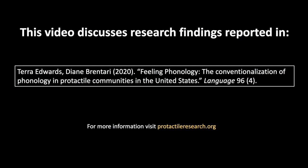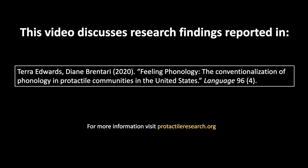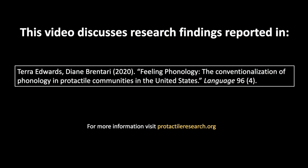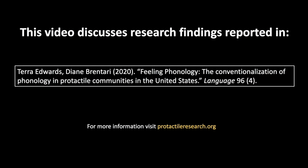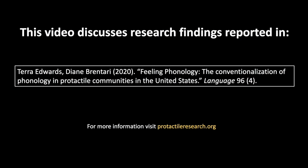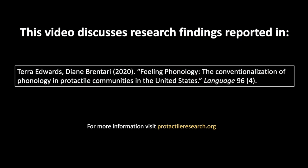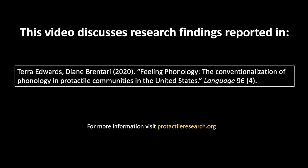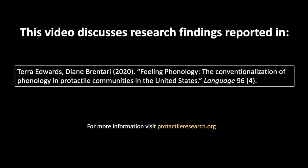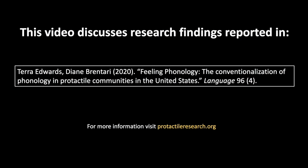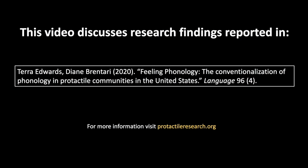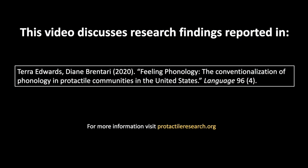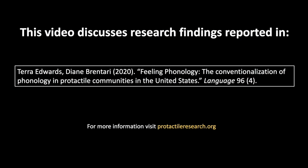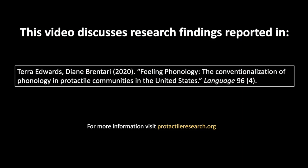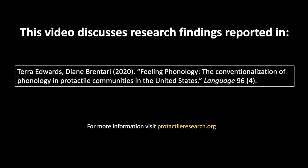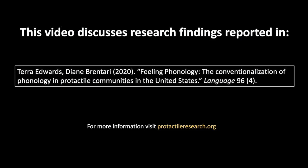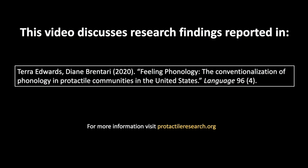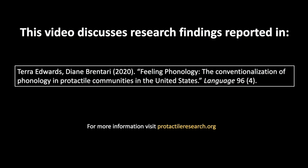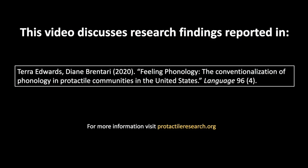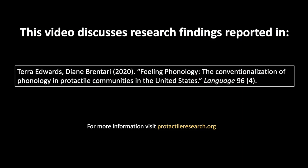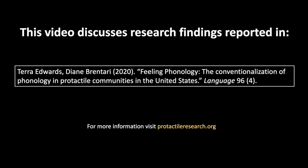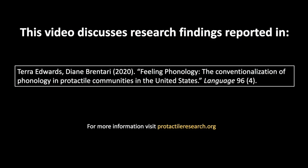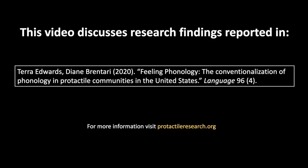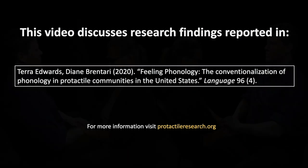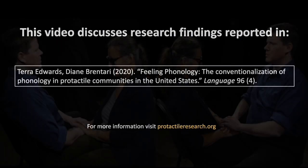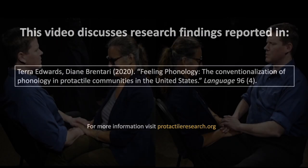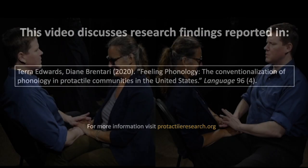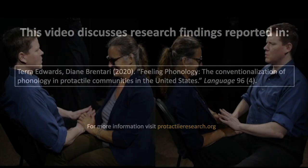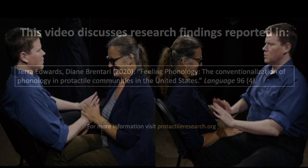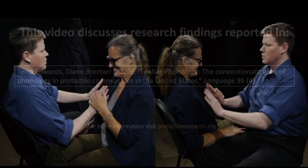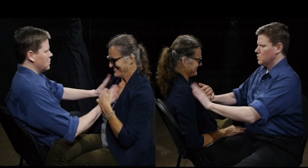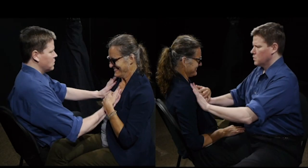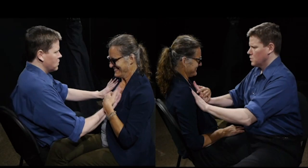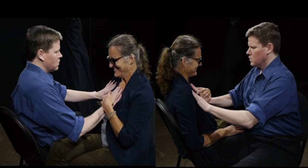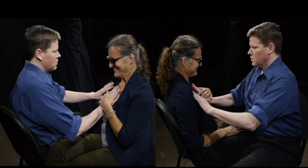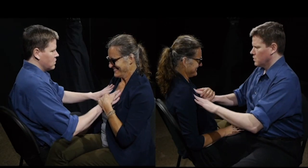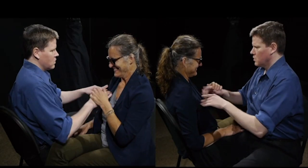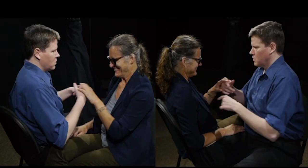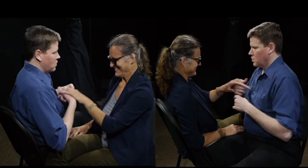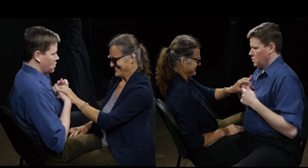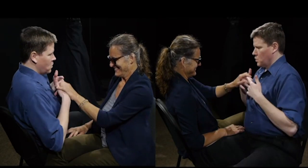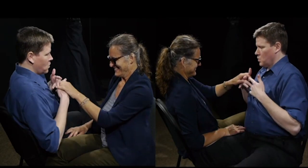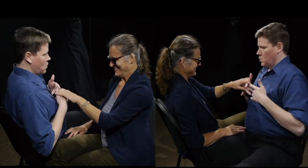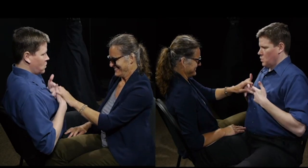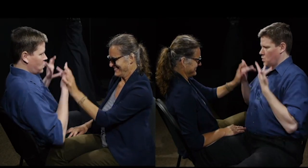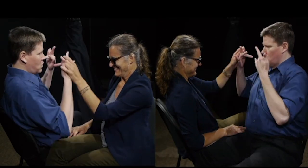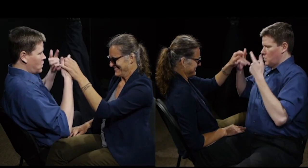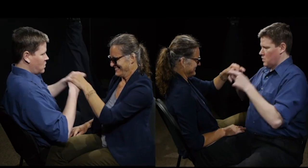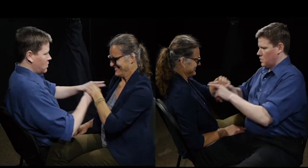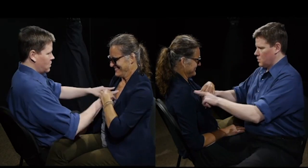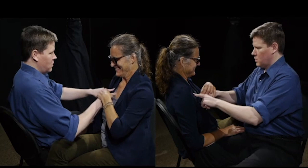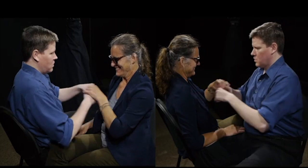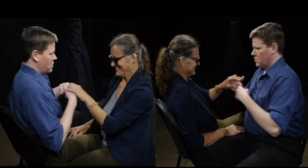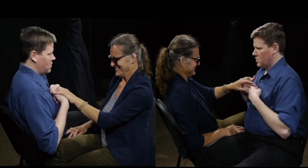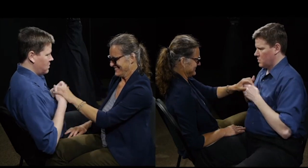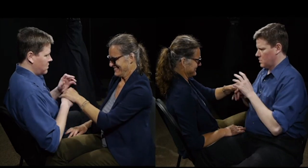written by Dr. Terra Edwards and Dr. Diane Brentari. [John] Jelica, it's such a pleasure to be with you today,